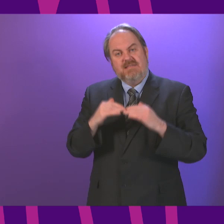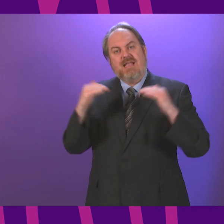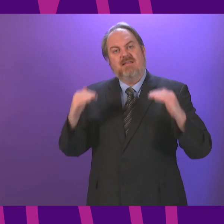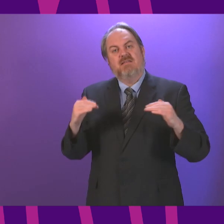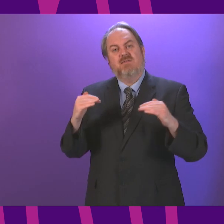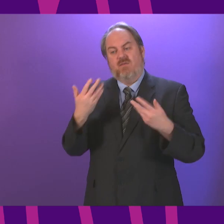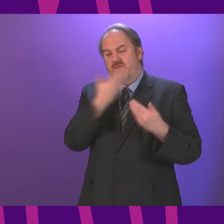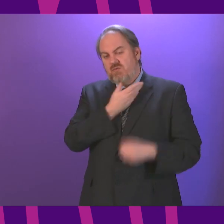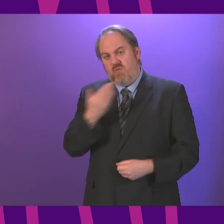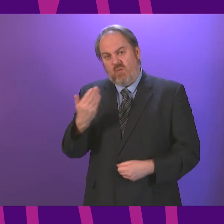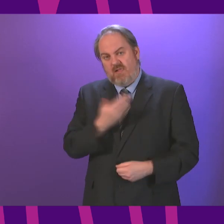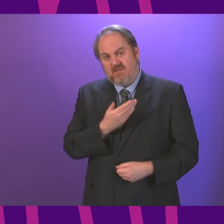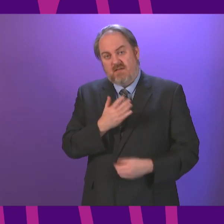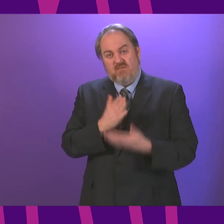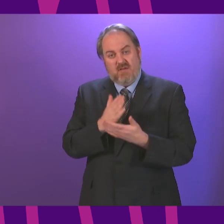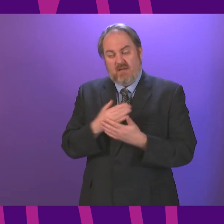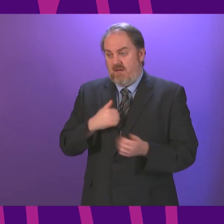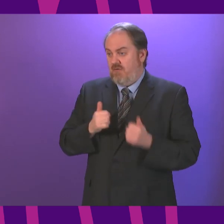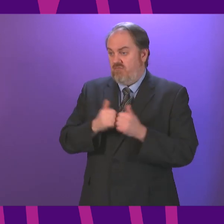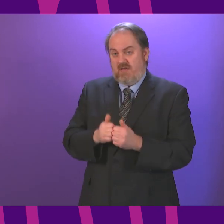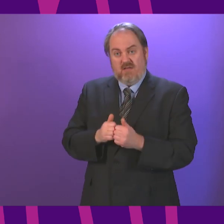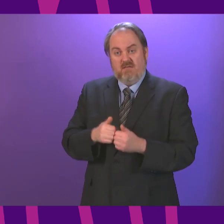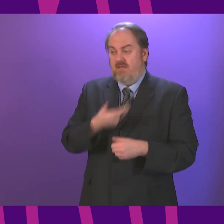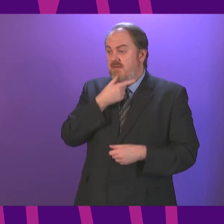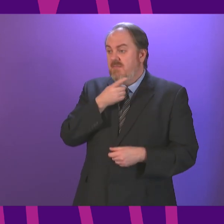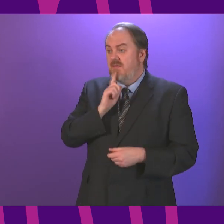the agreement of the Scottish people, should they choose to give that in a few weeks’ time—to